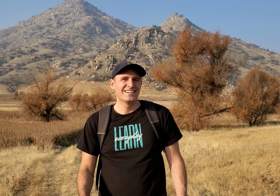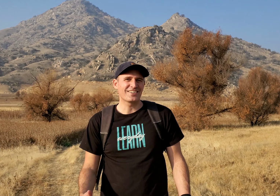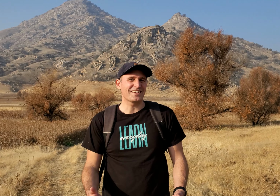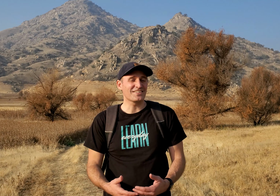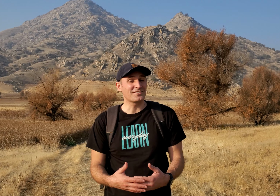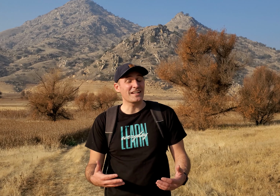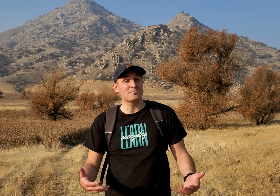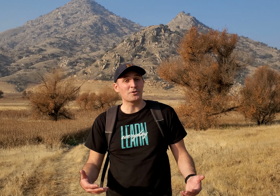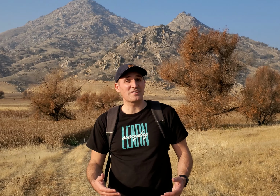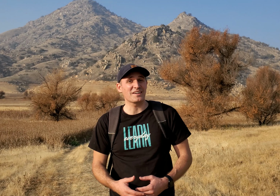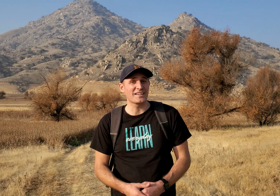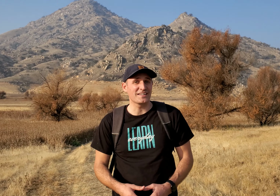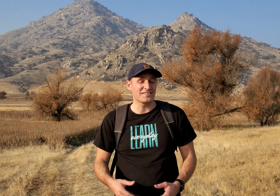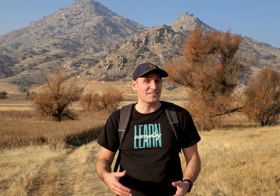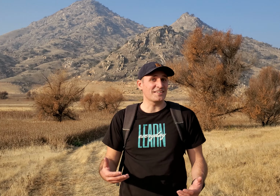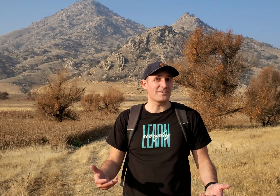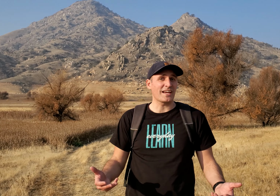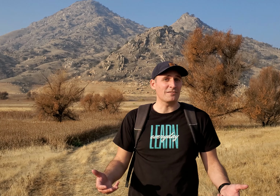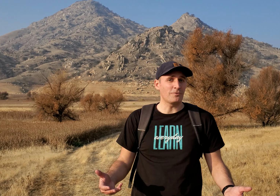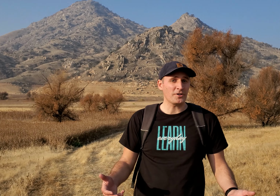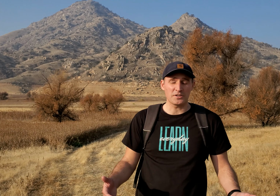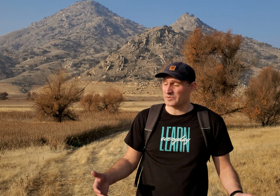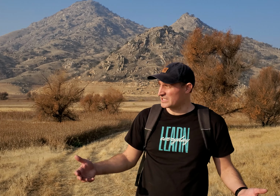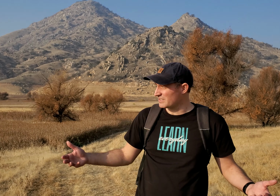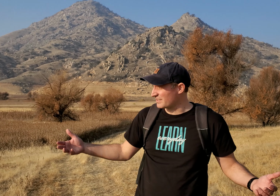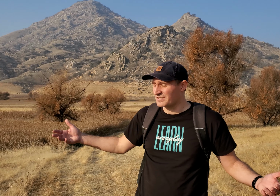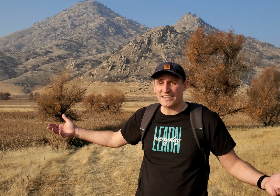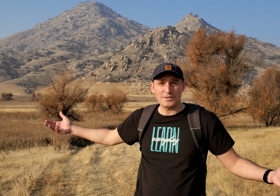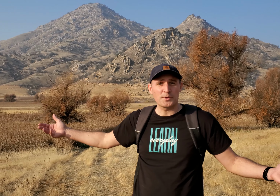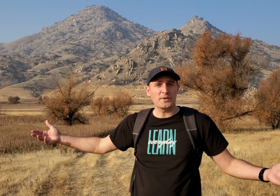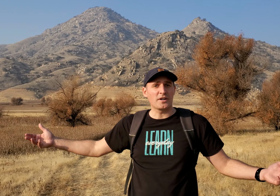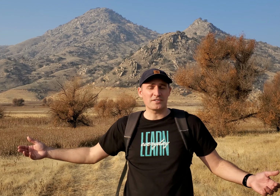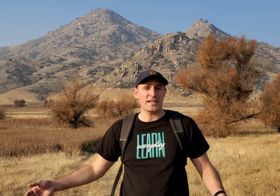Okay, so today's bonus sign is the state of California which is exactly where we are today.